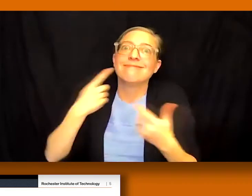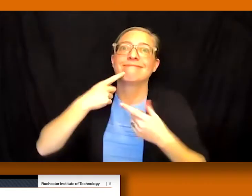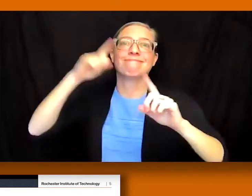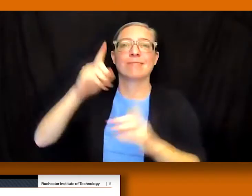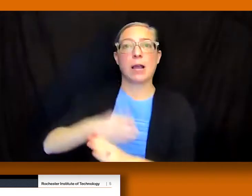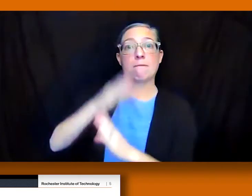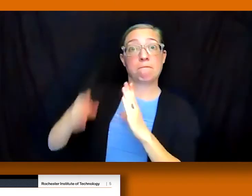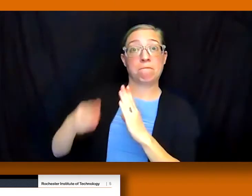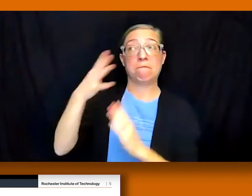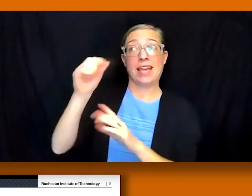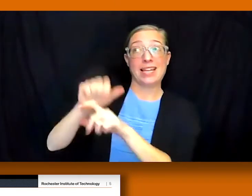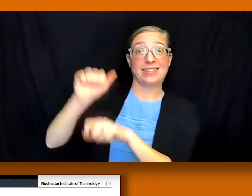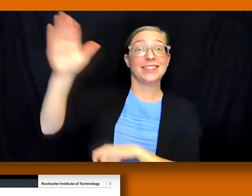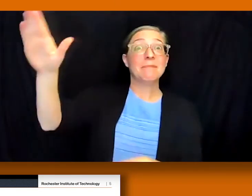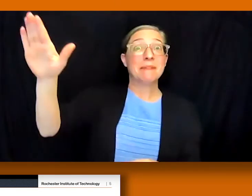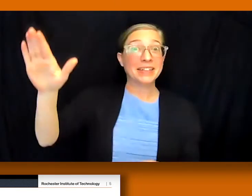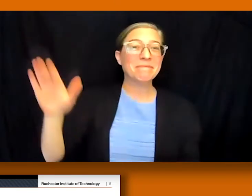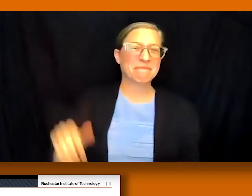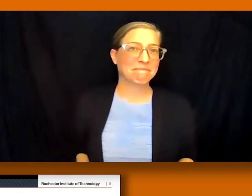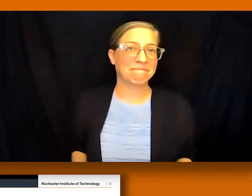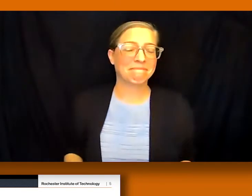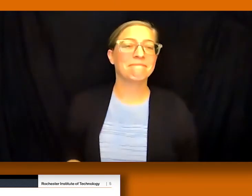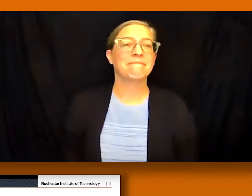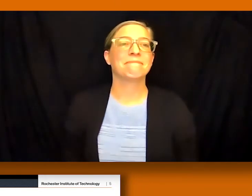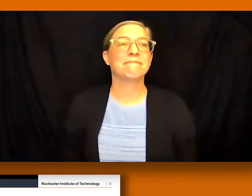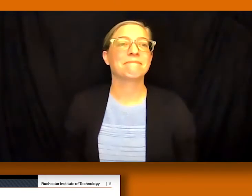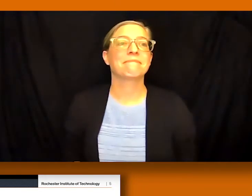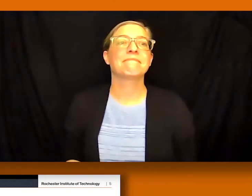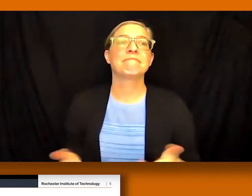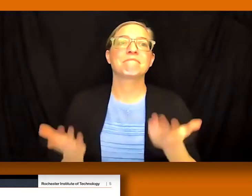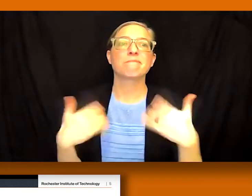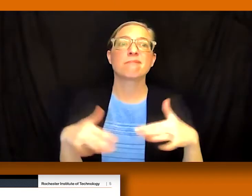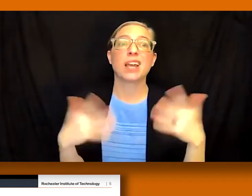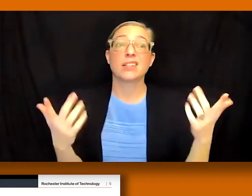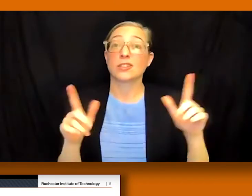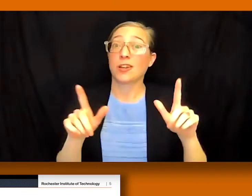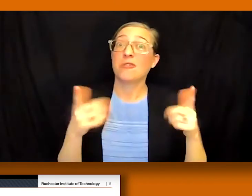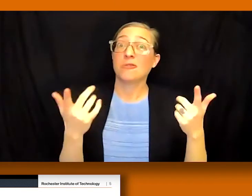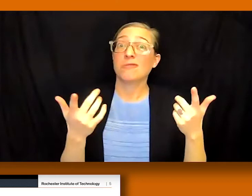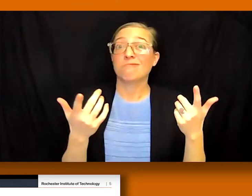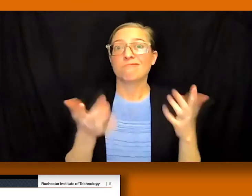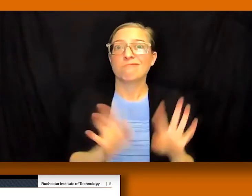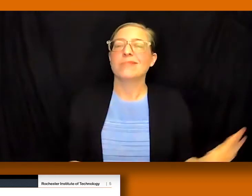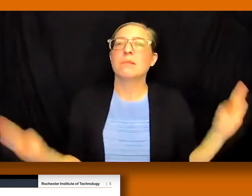So, now let's look at some of these major budget categories in further detail.